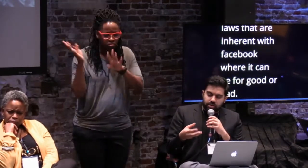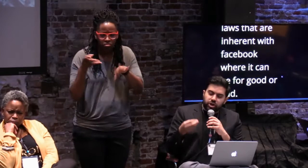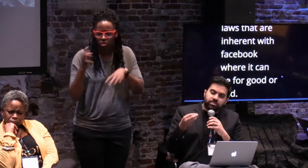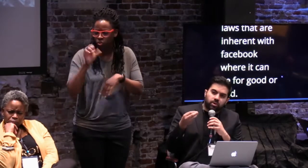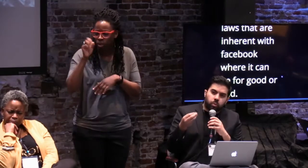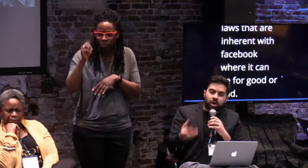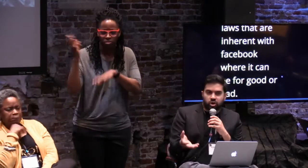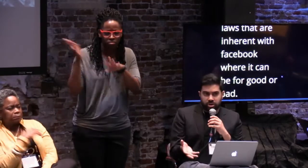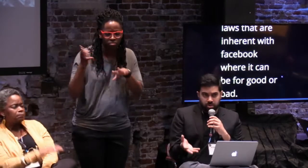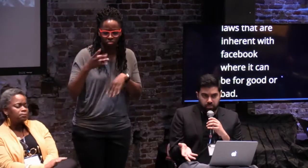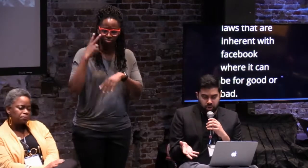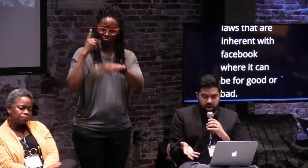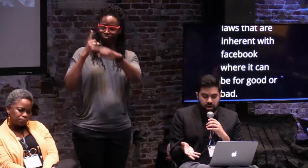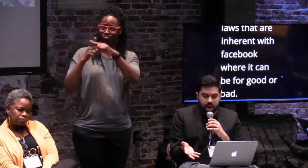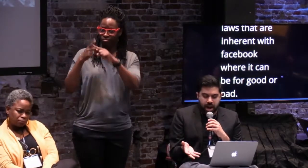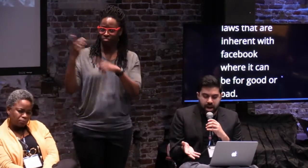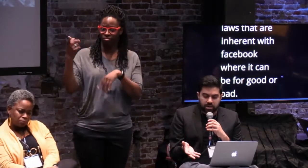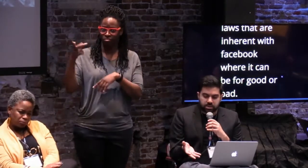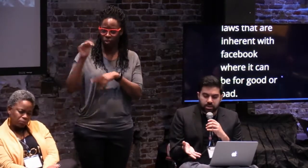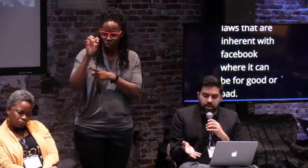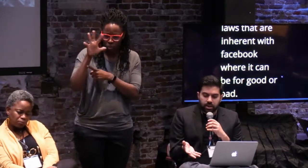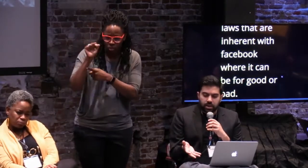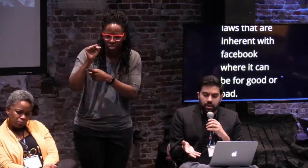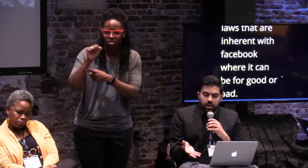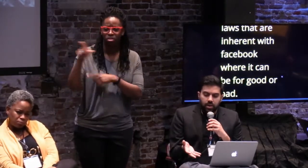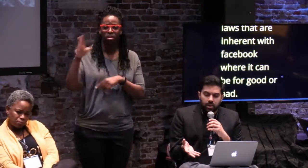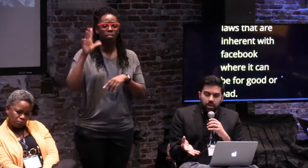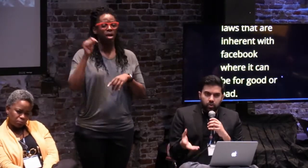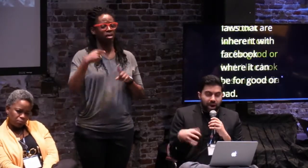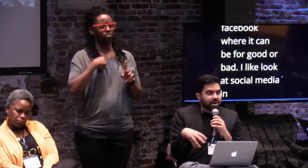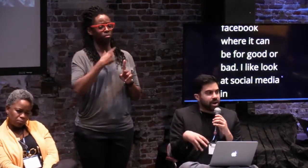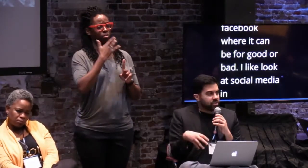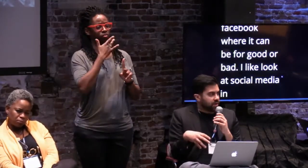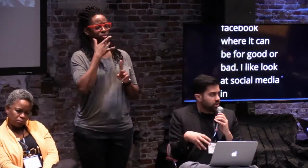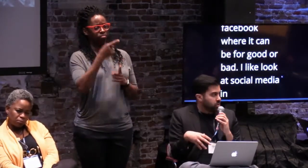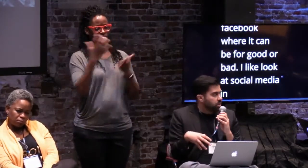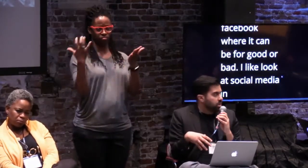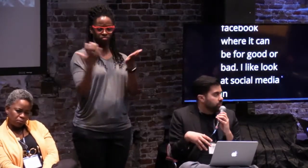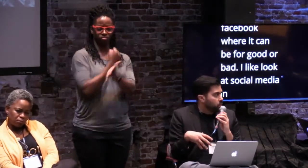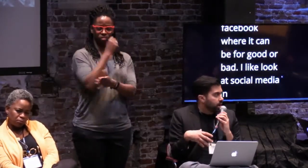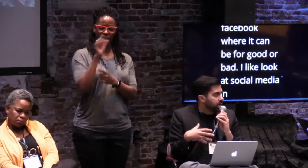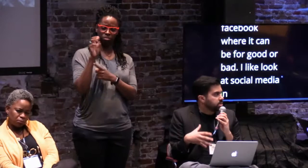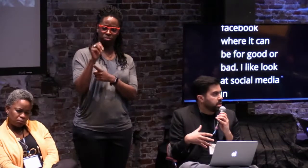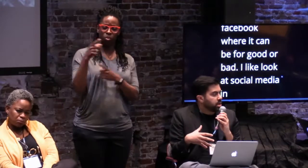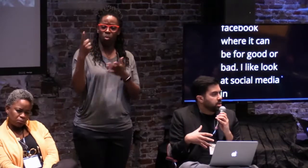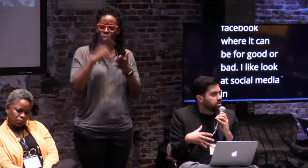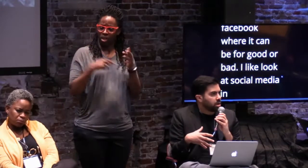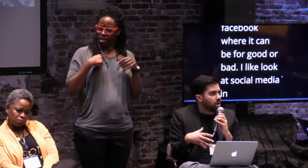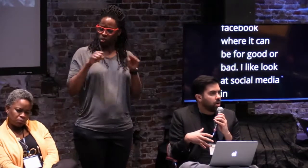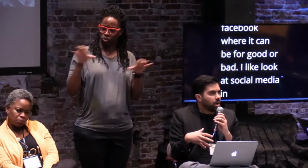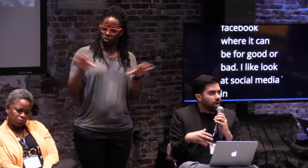in terms of what good it can bring. Right now, the deaf community, from what I see,